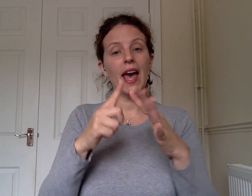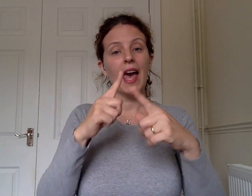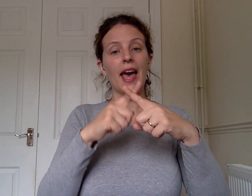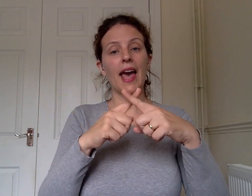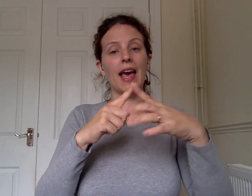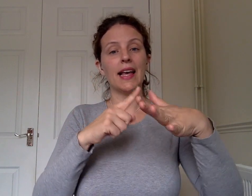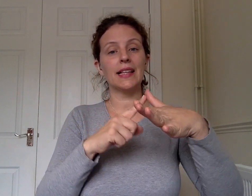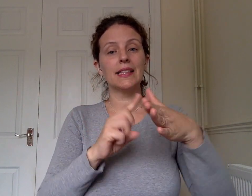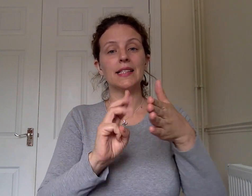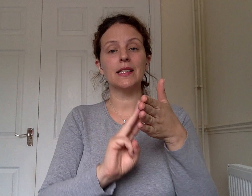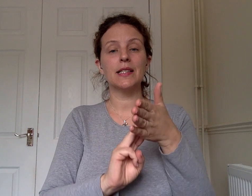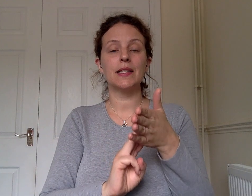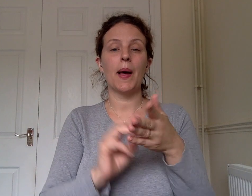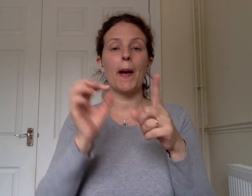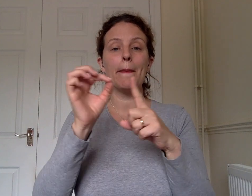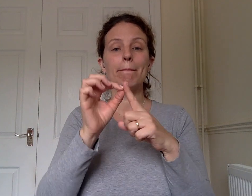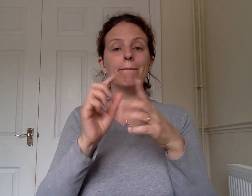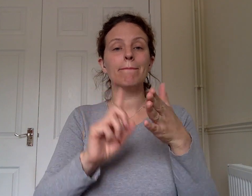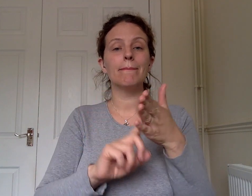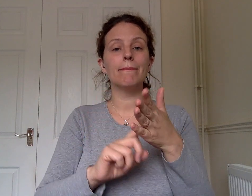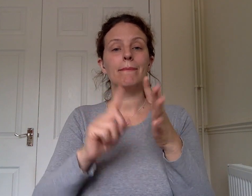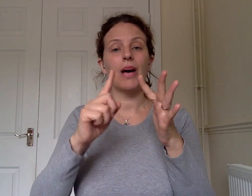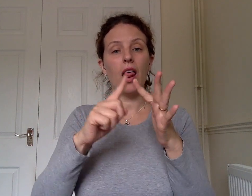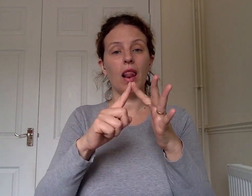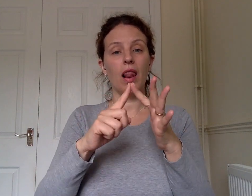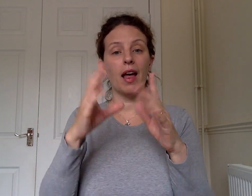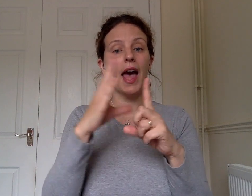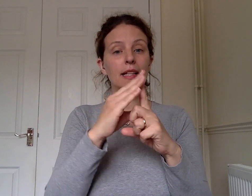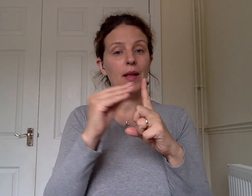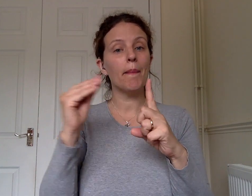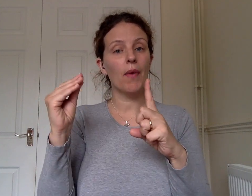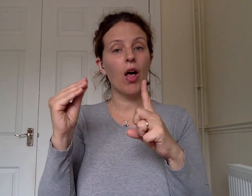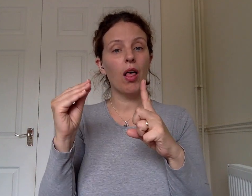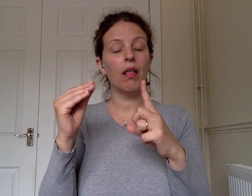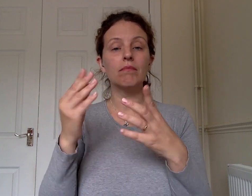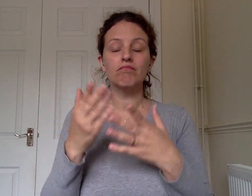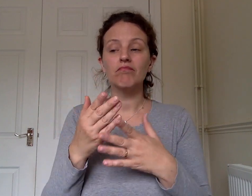Example